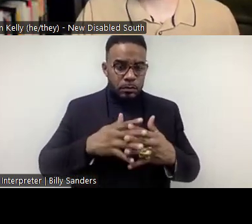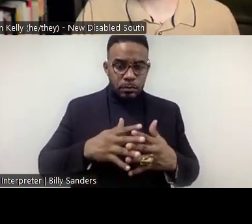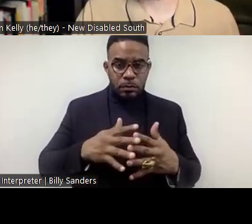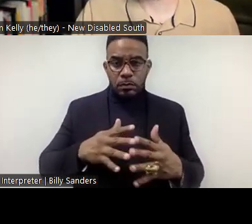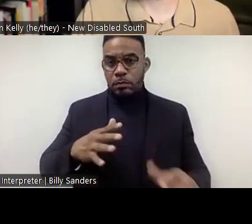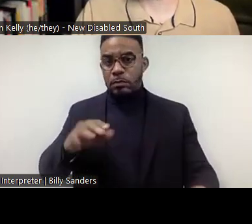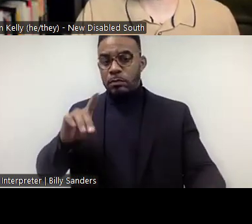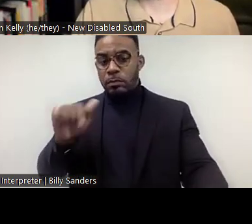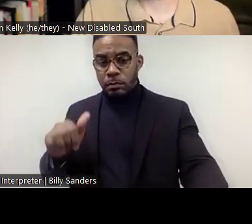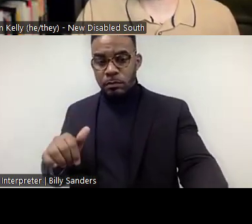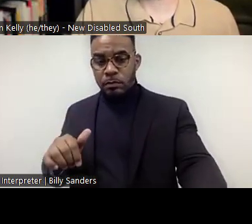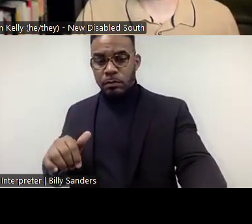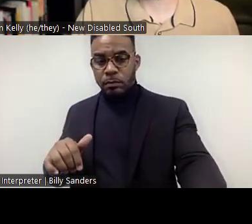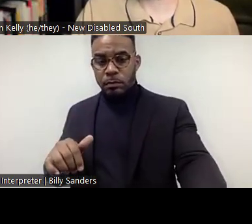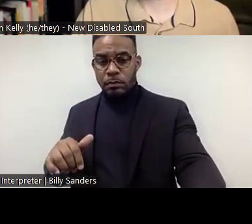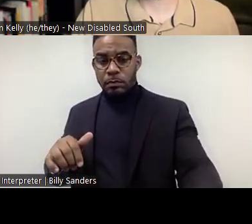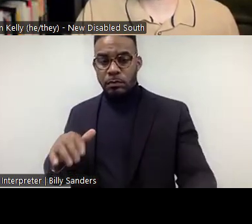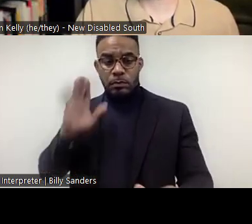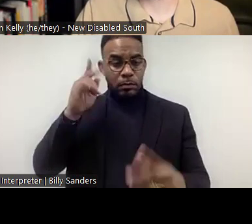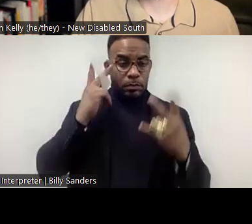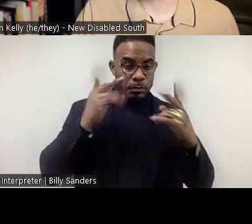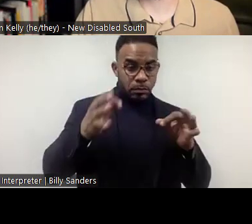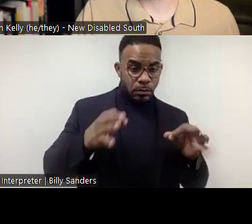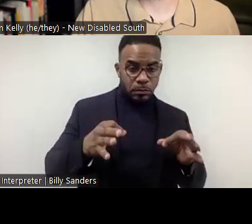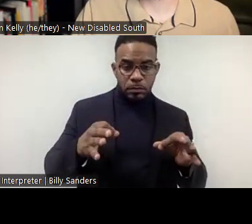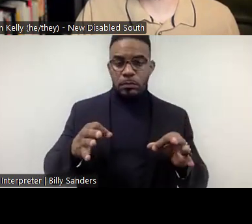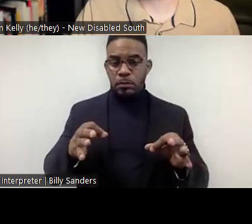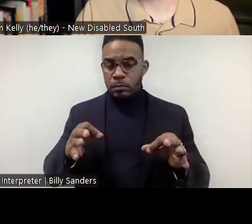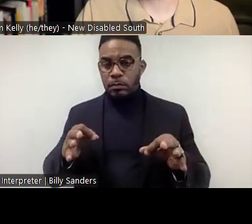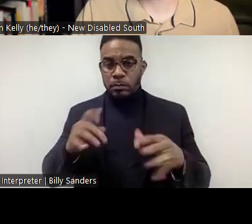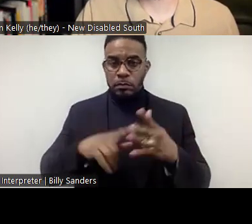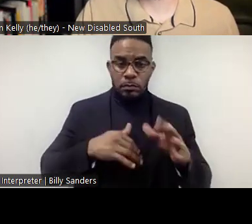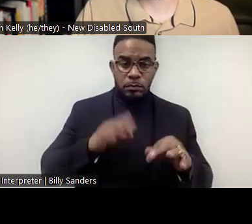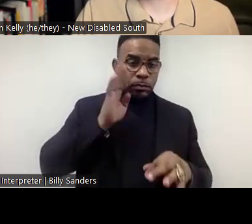is Rachita Singh. I use she/ her pronouns. Policy manager at the American Association of People With Disabilities and